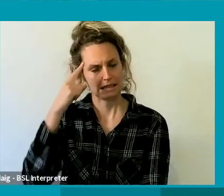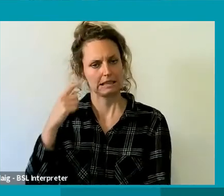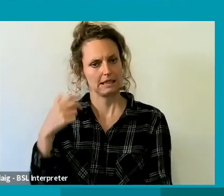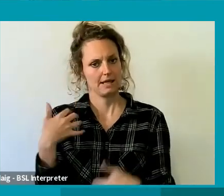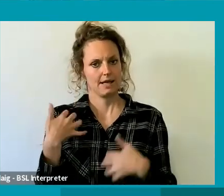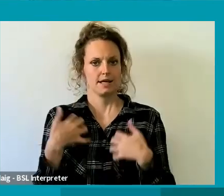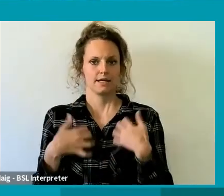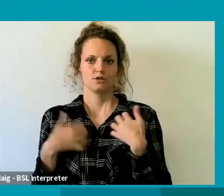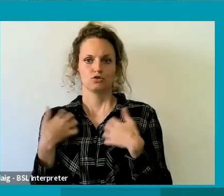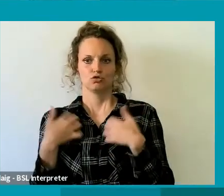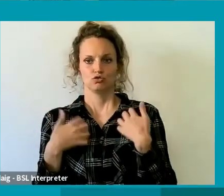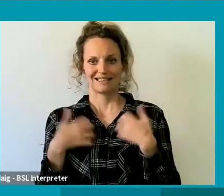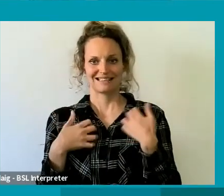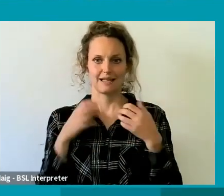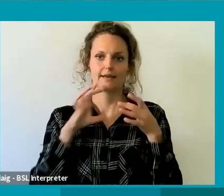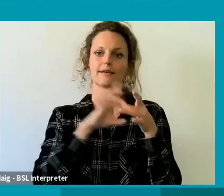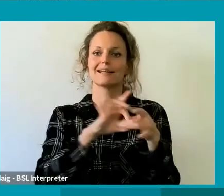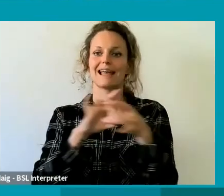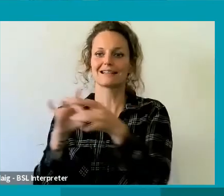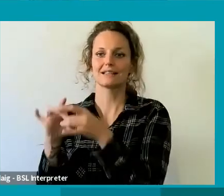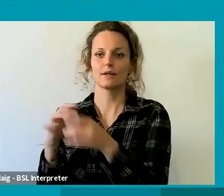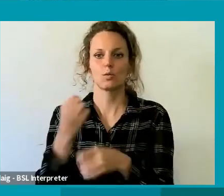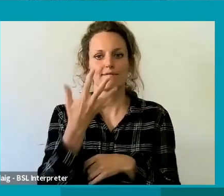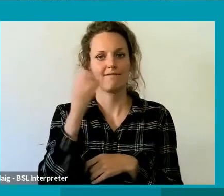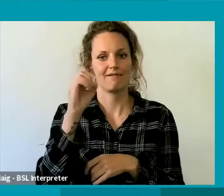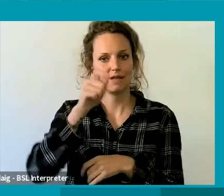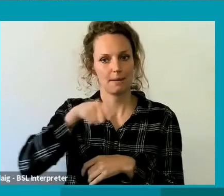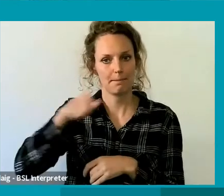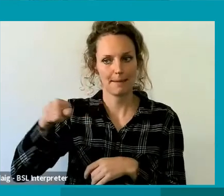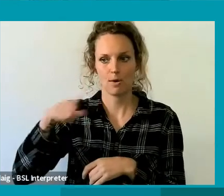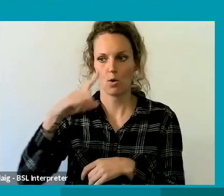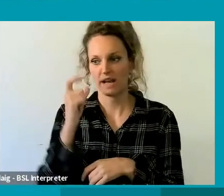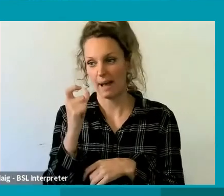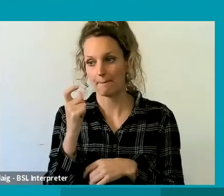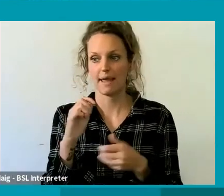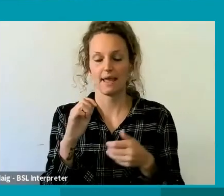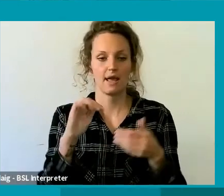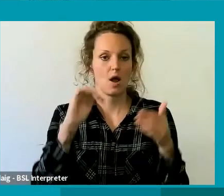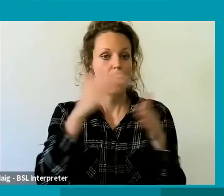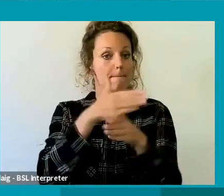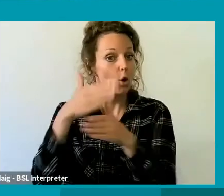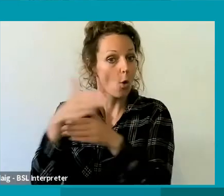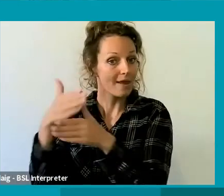connect with 50 people you know you can connect with old employees, people, you're inspired to,